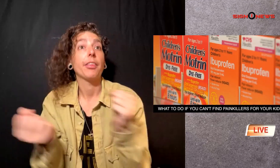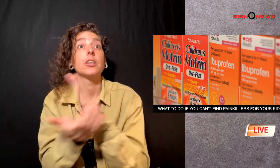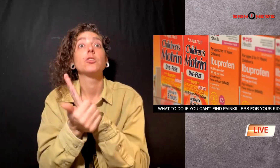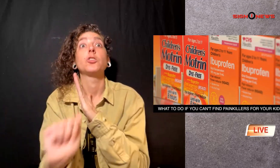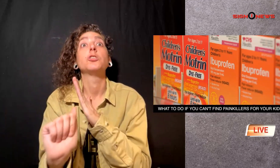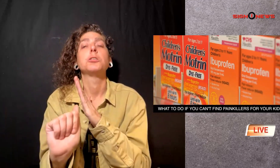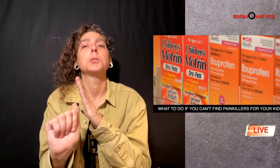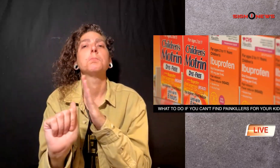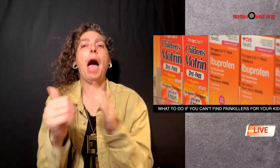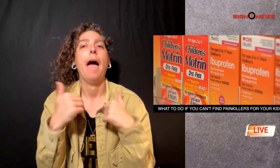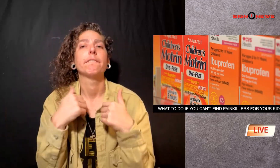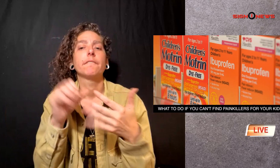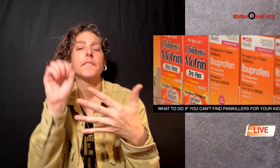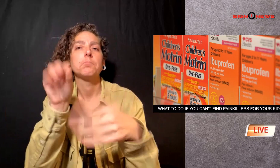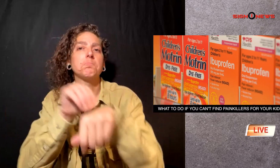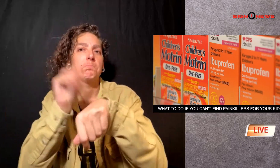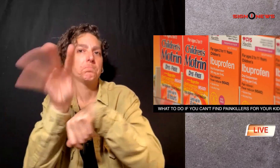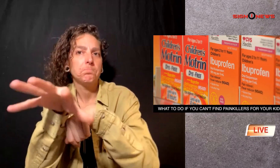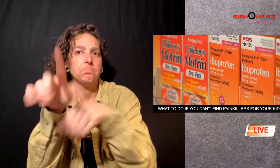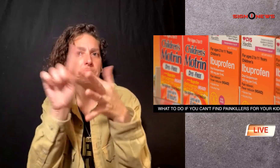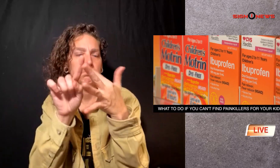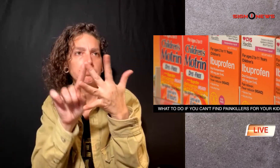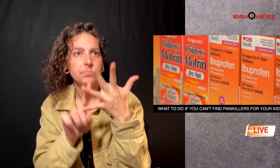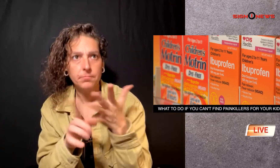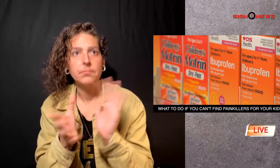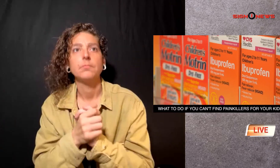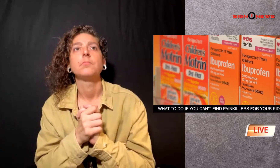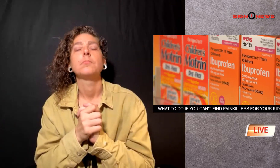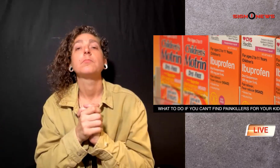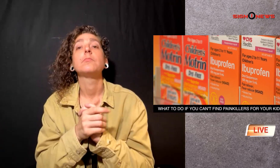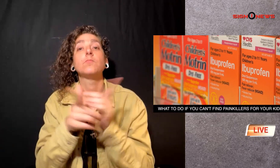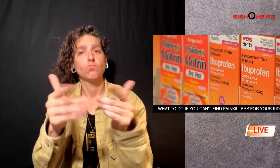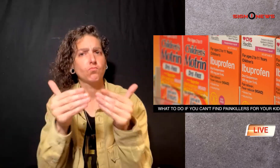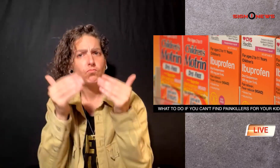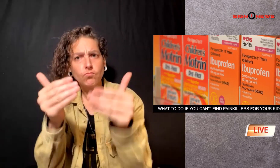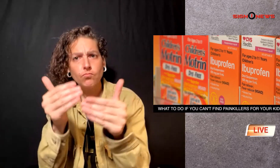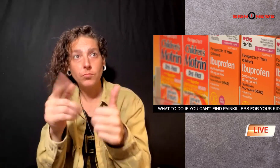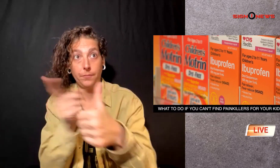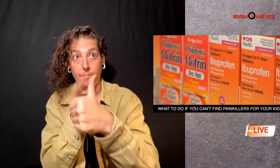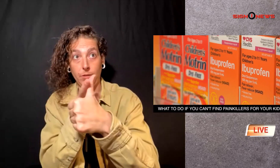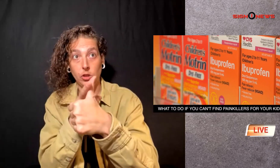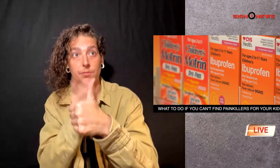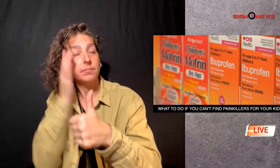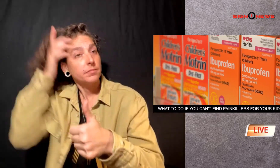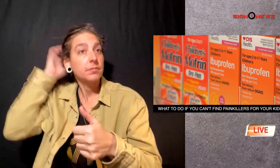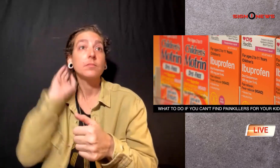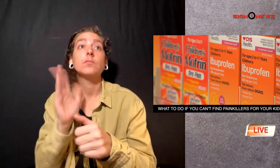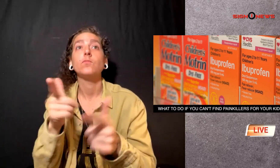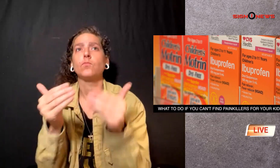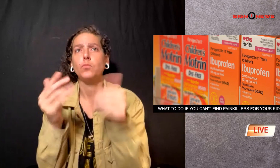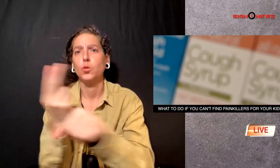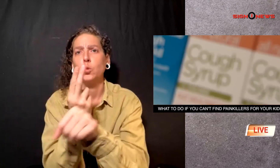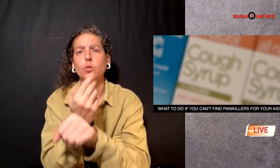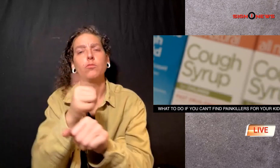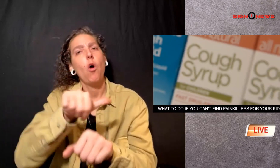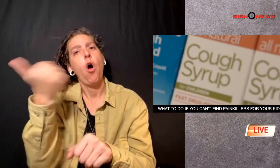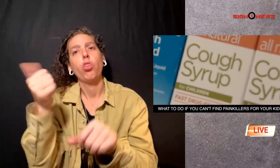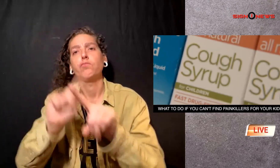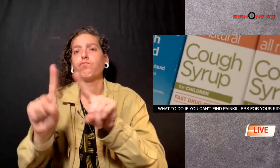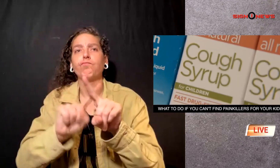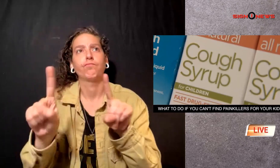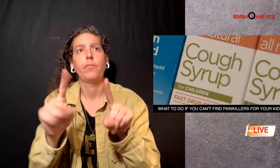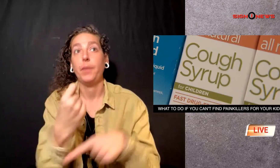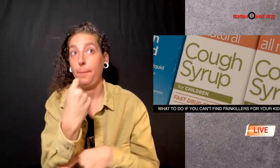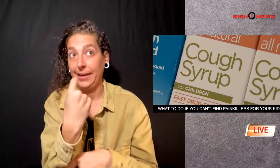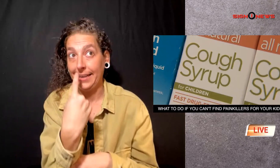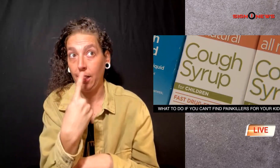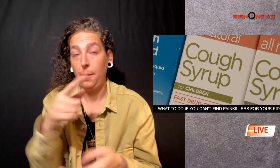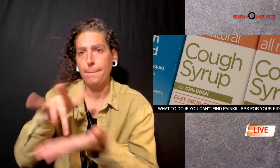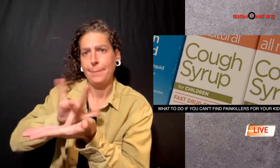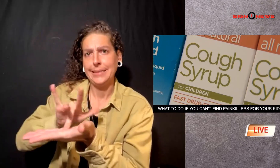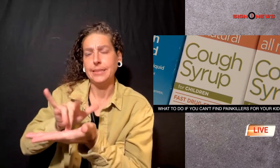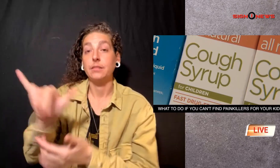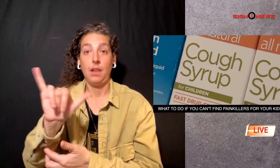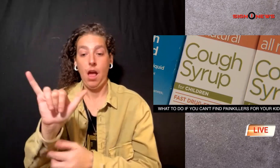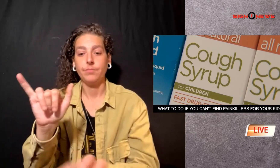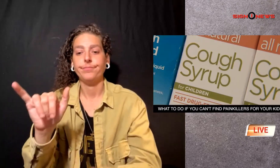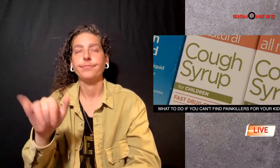say you can do use other forms of painkilling medication